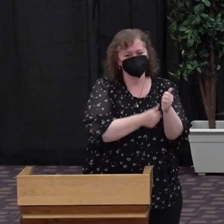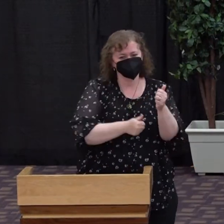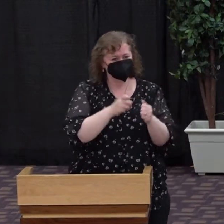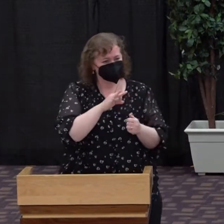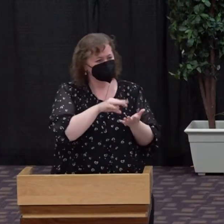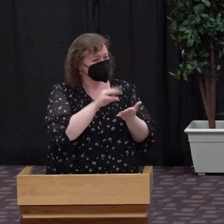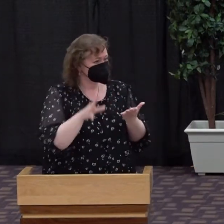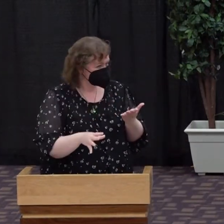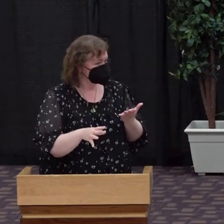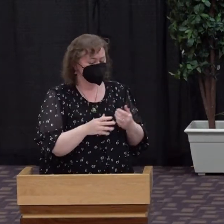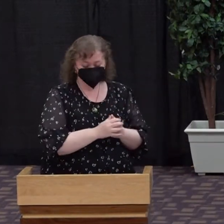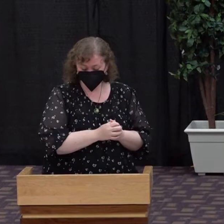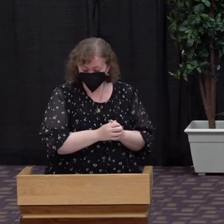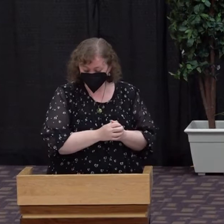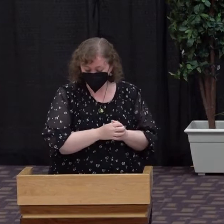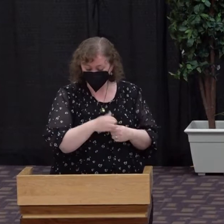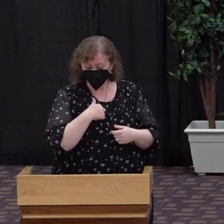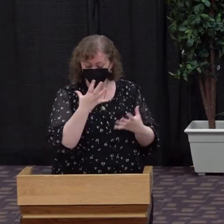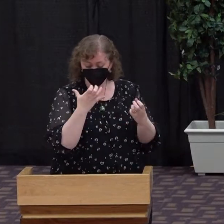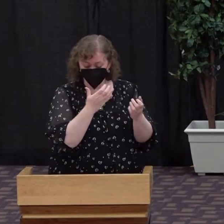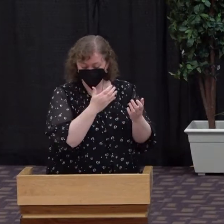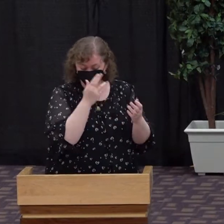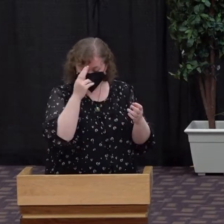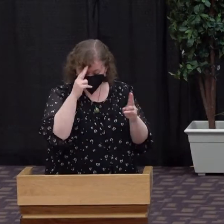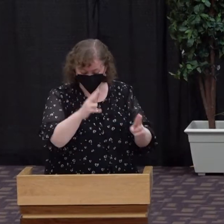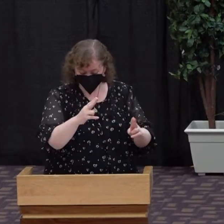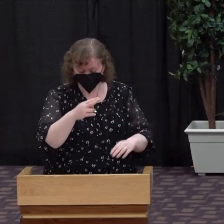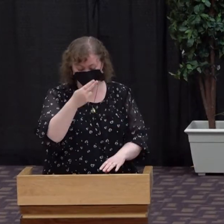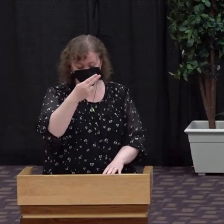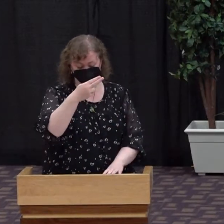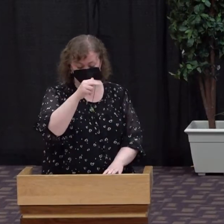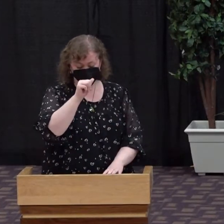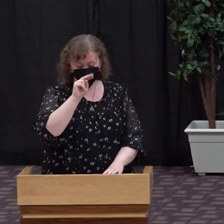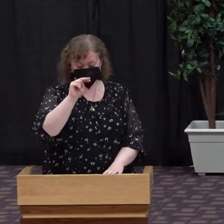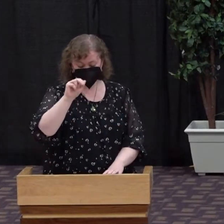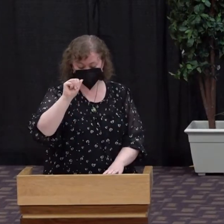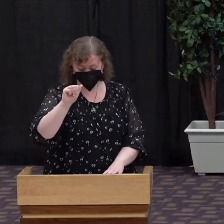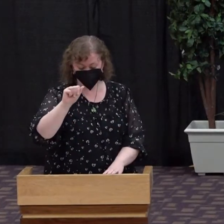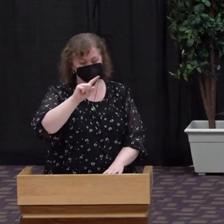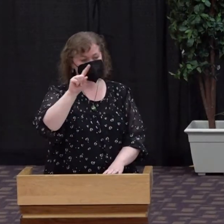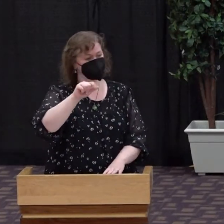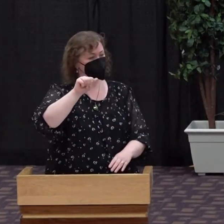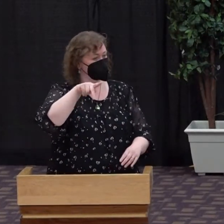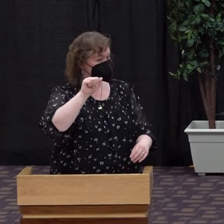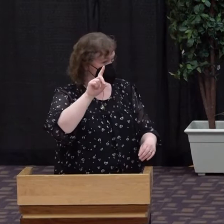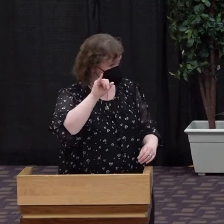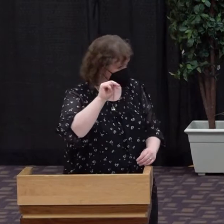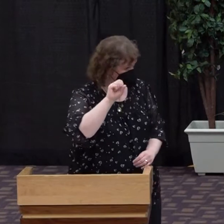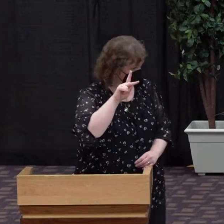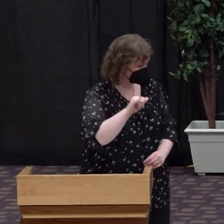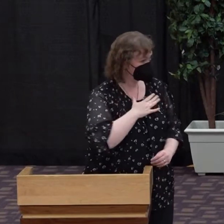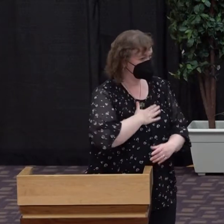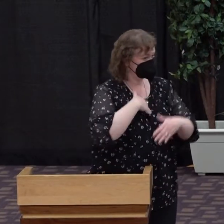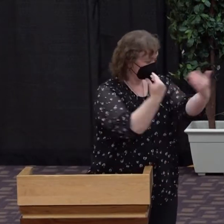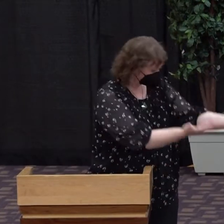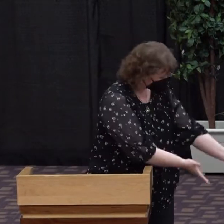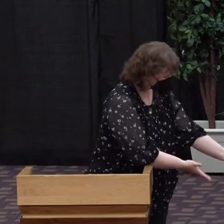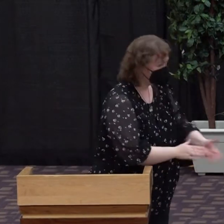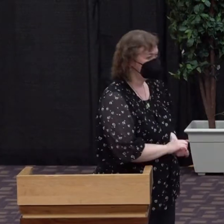I would like to call each of the students, and I would like to honor Hanna Zapadinsky,